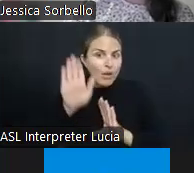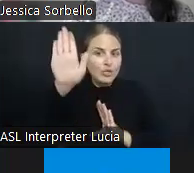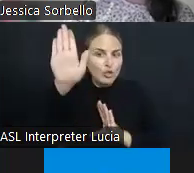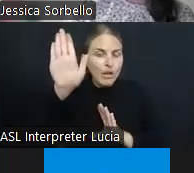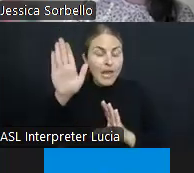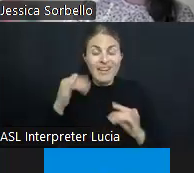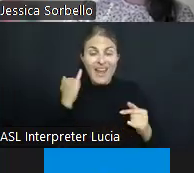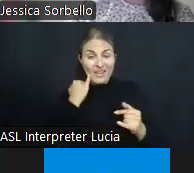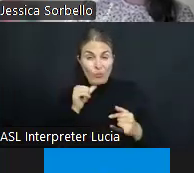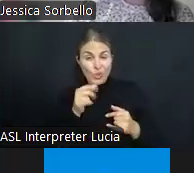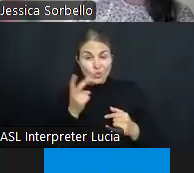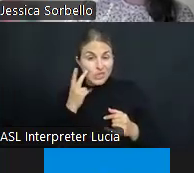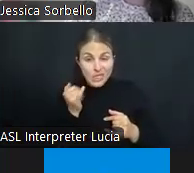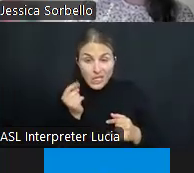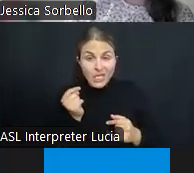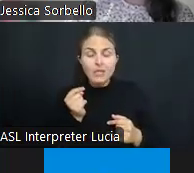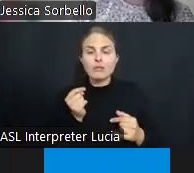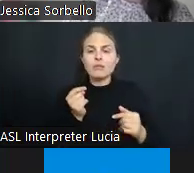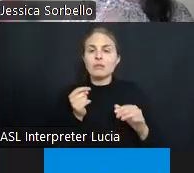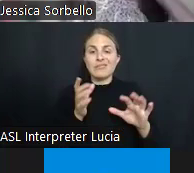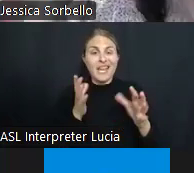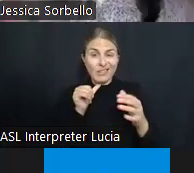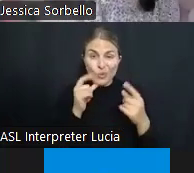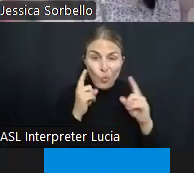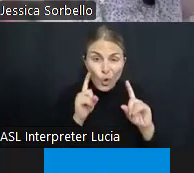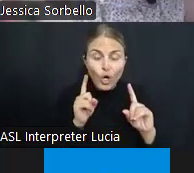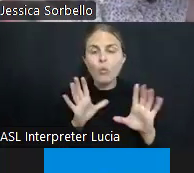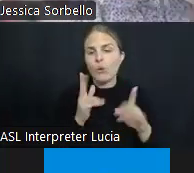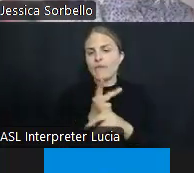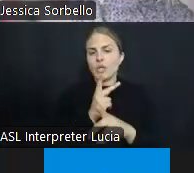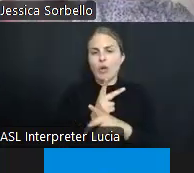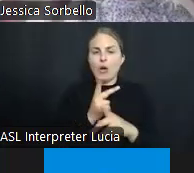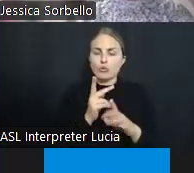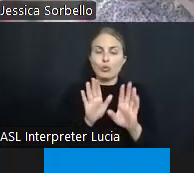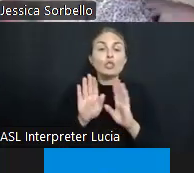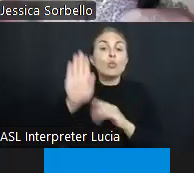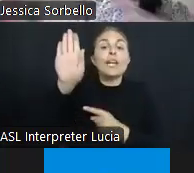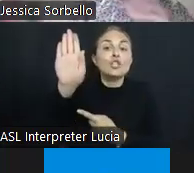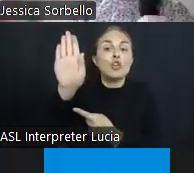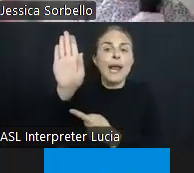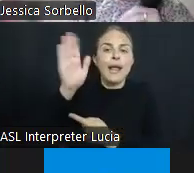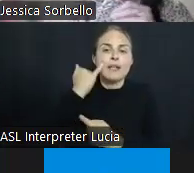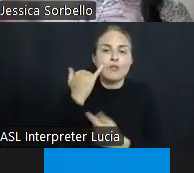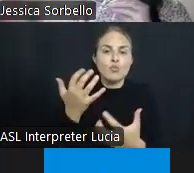Thank you so much and Blaise is somebody able to monitor that. I can't necessarily see with the screen share.